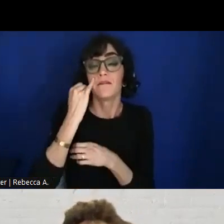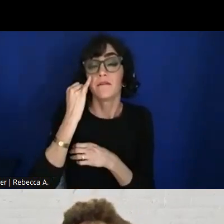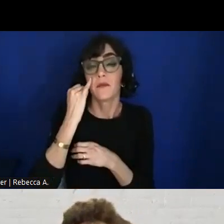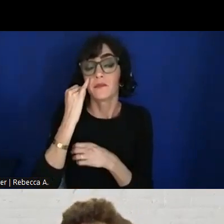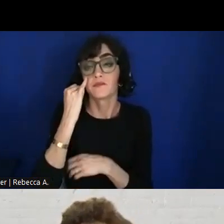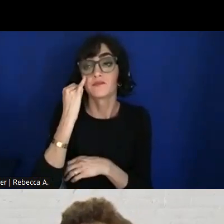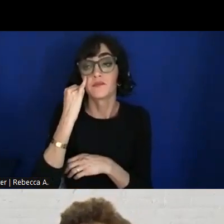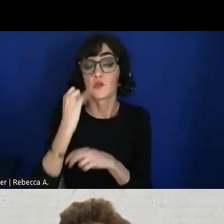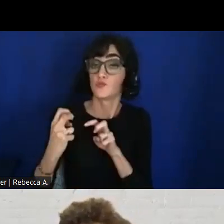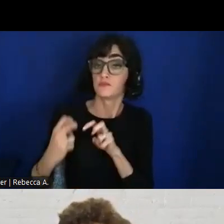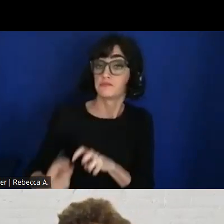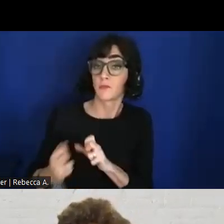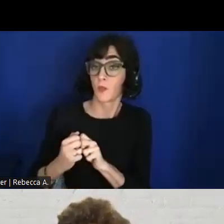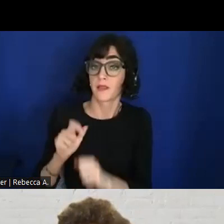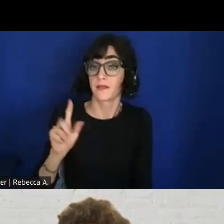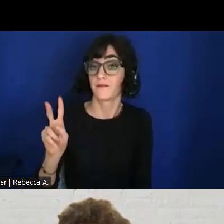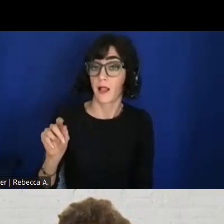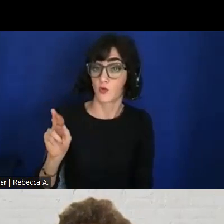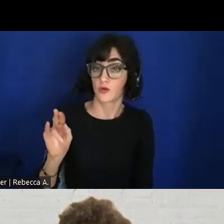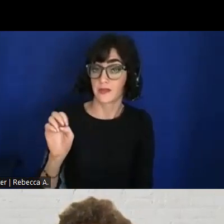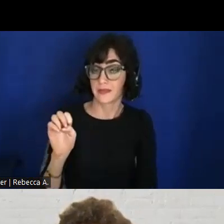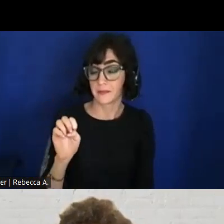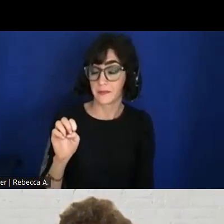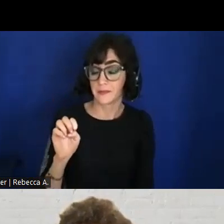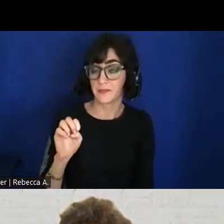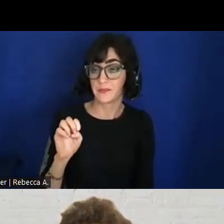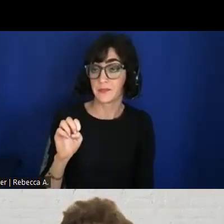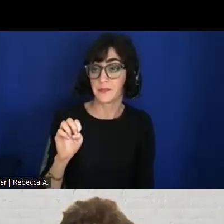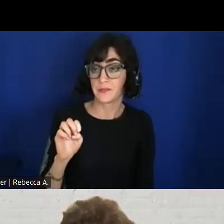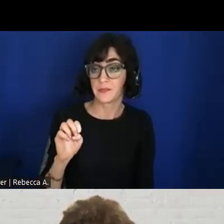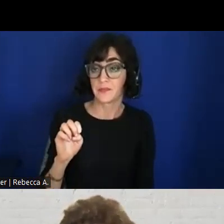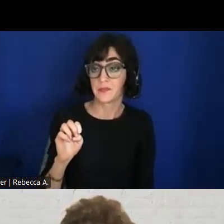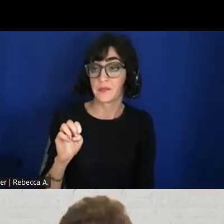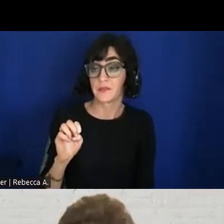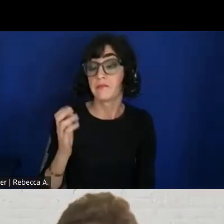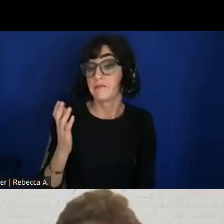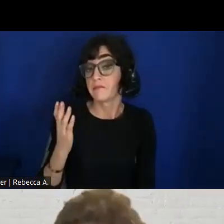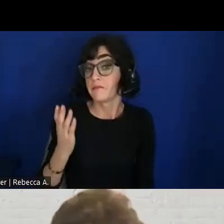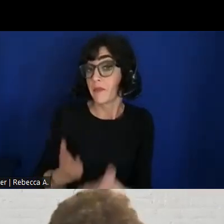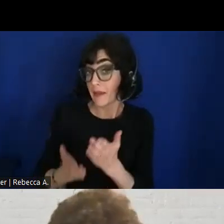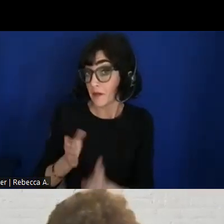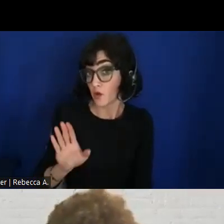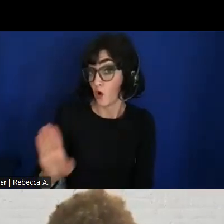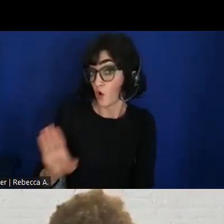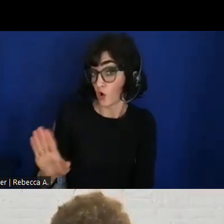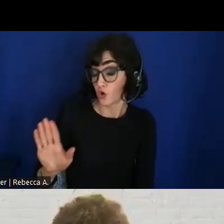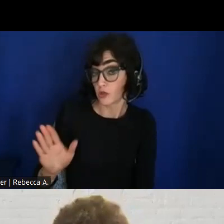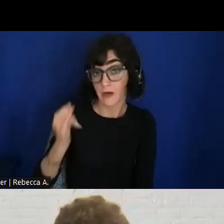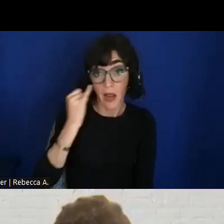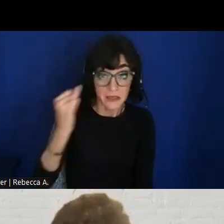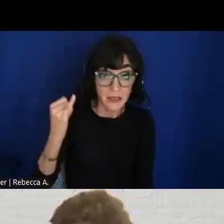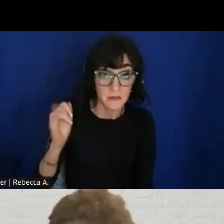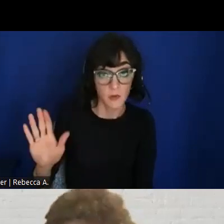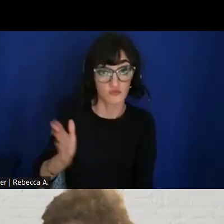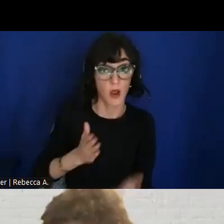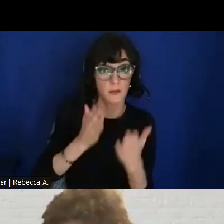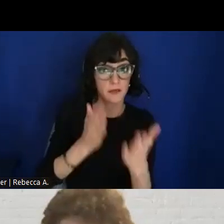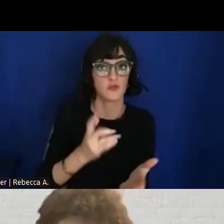Valerie maybe her um recommendation for her individual safety plan would be that she volunteers